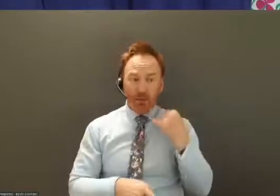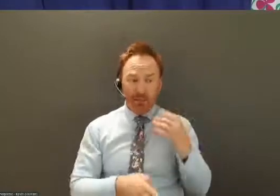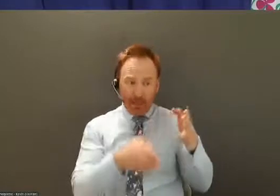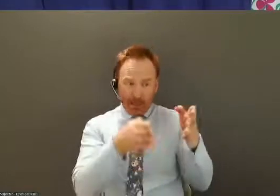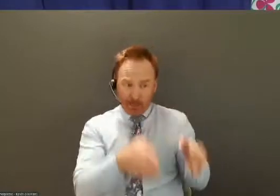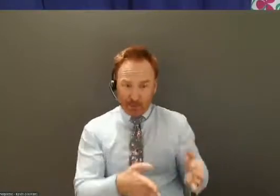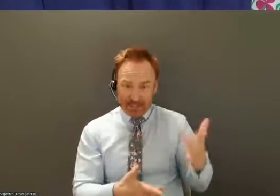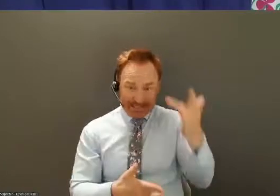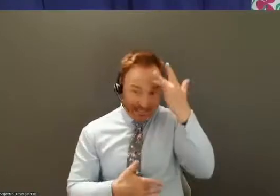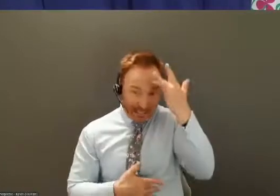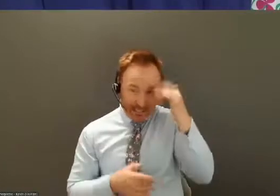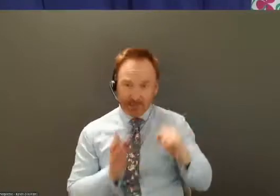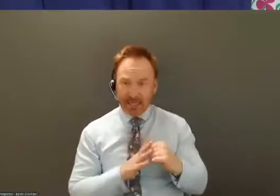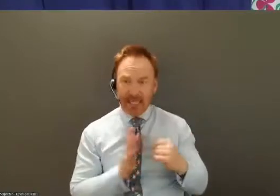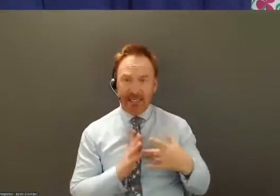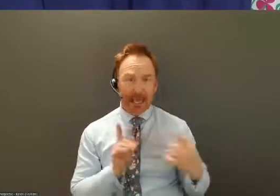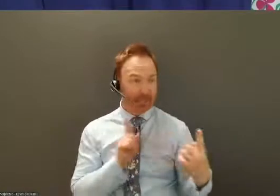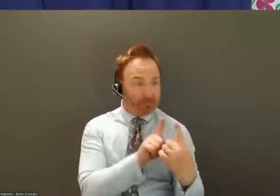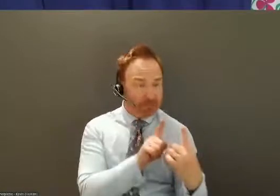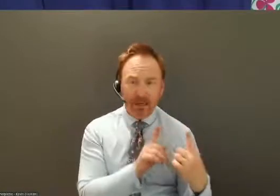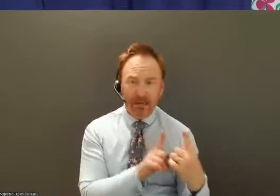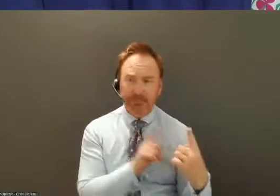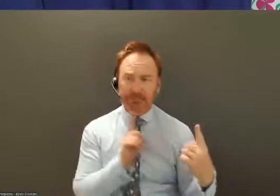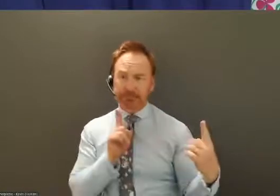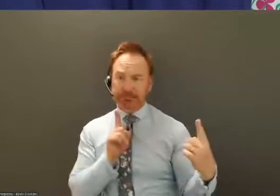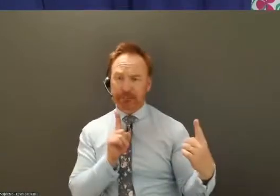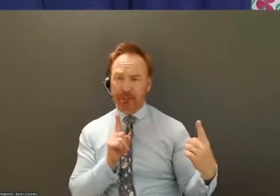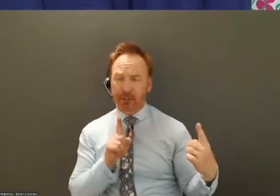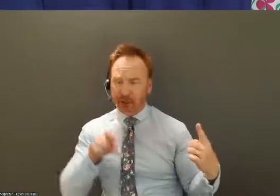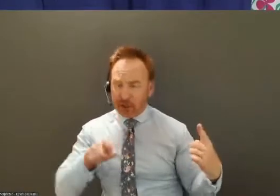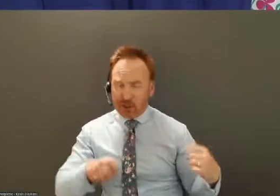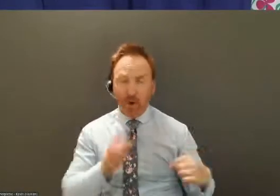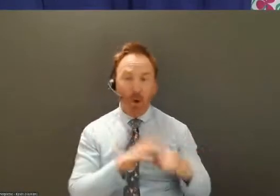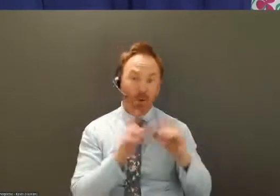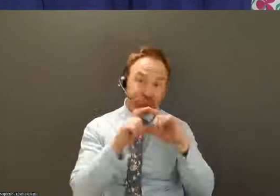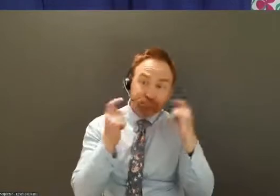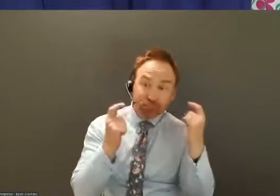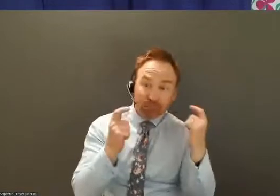rapidly evolving outbreak and although some organizations have